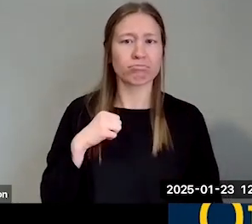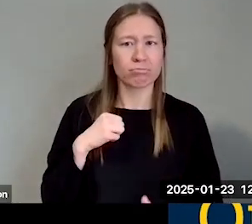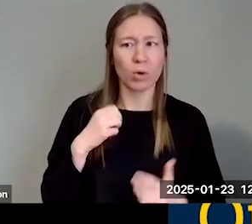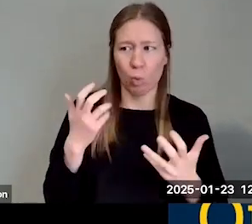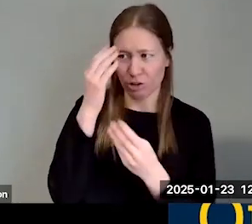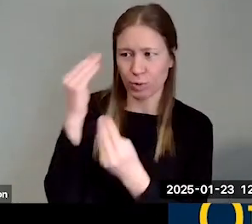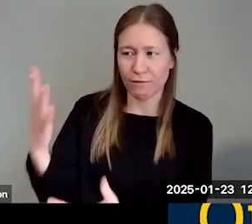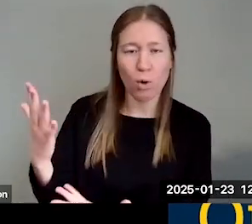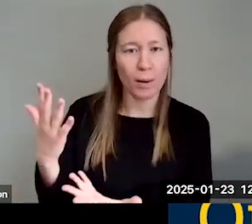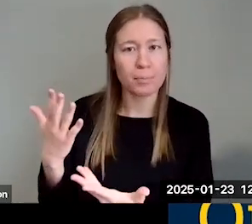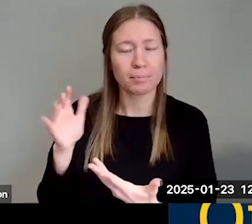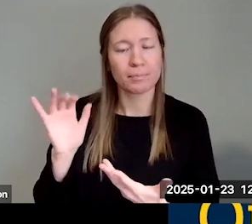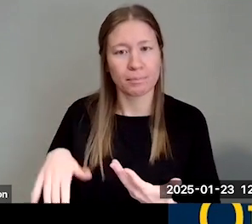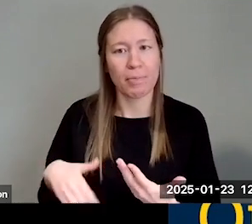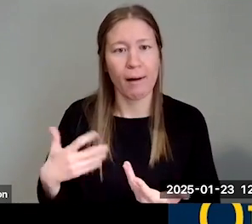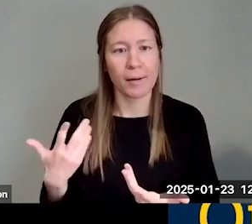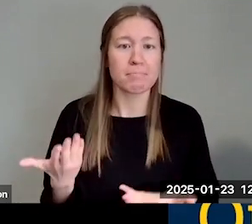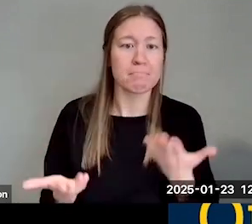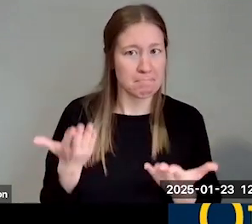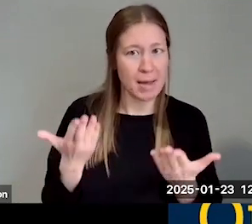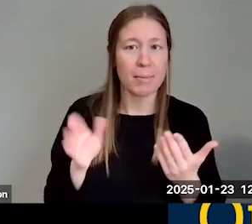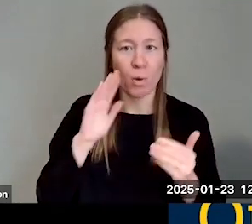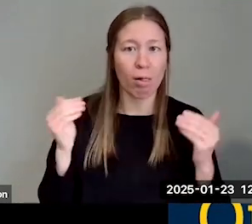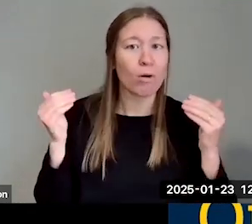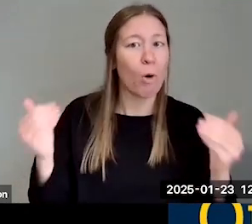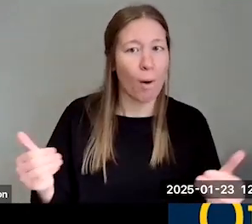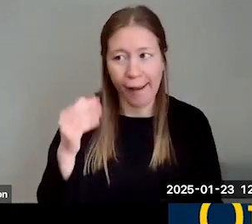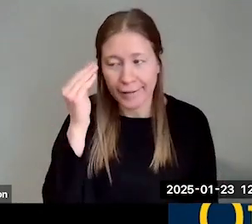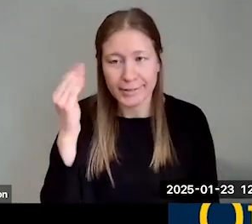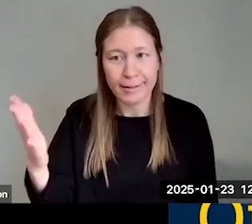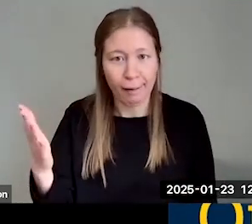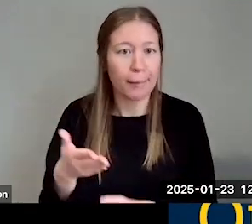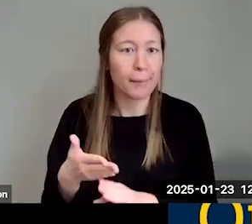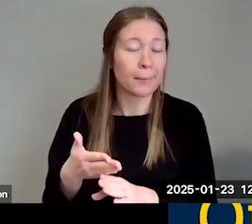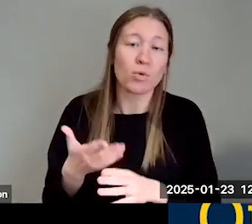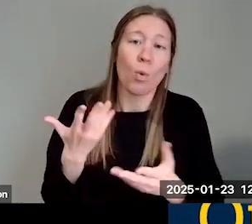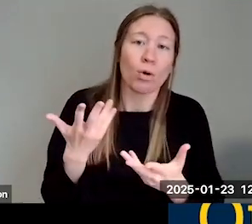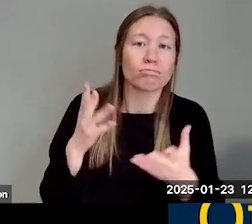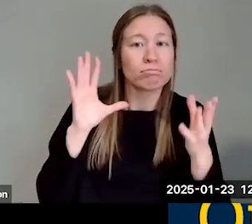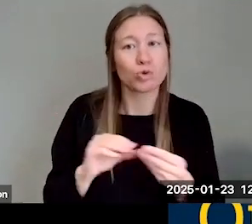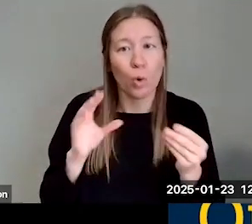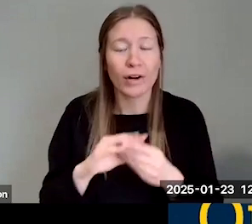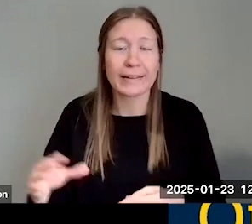Through disclosure, an employee or student may choose to disclose to share their stories or lived experience,